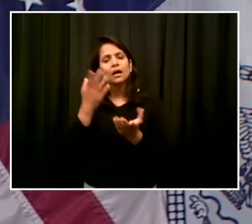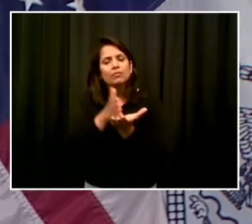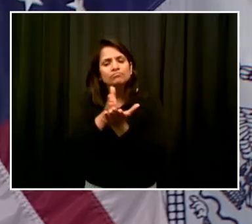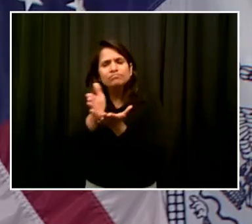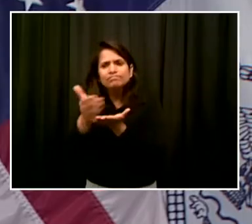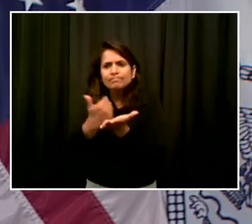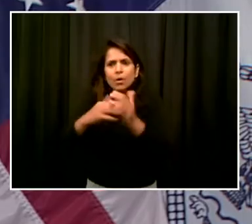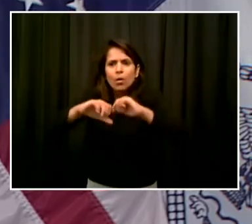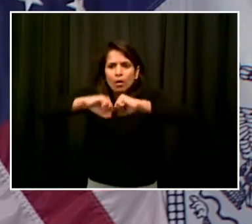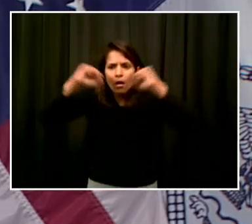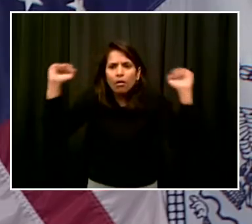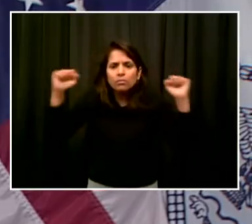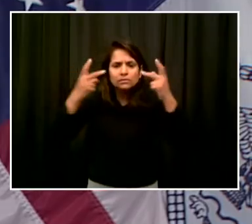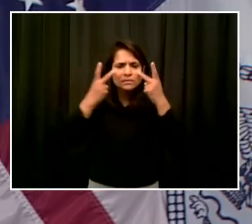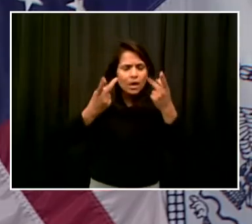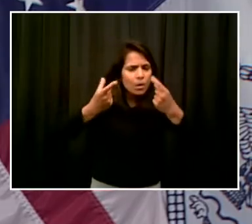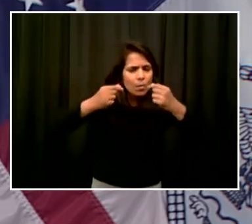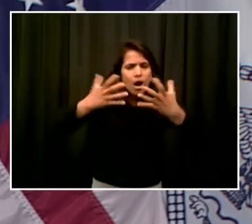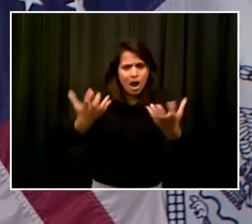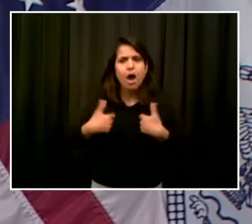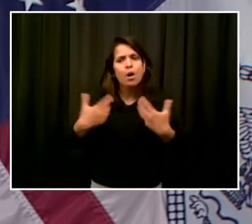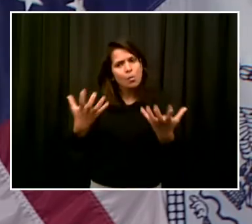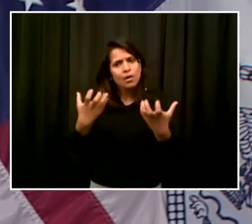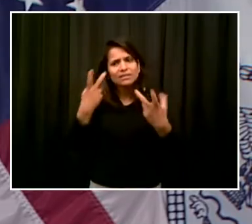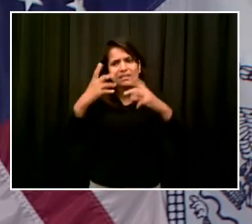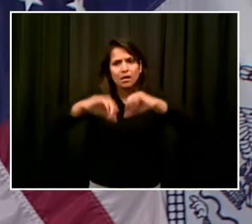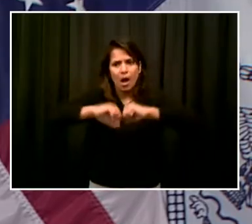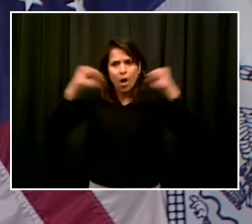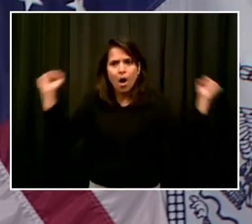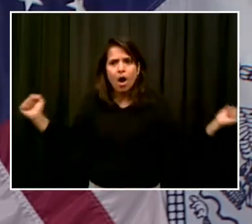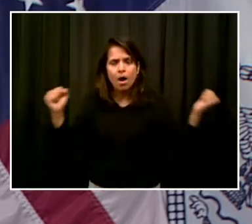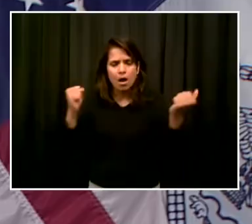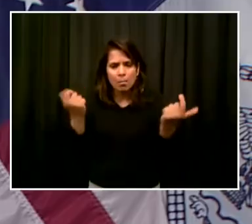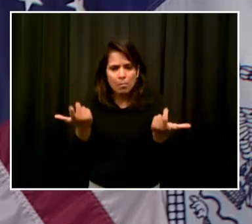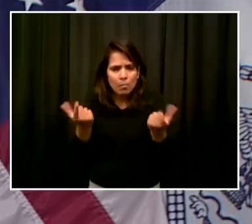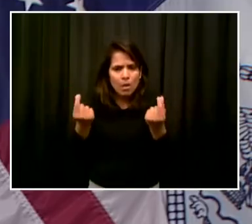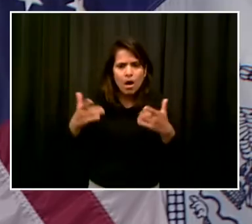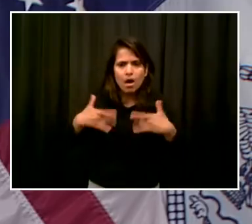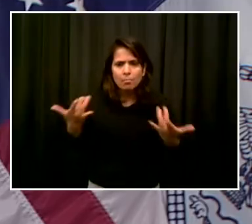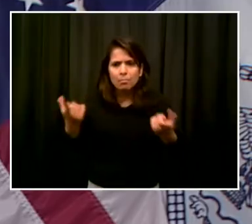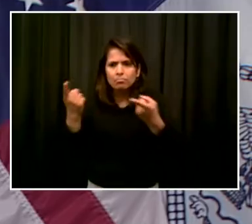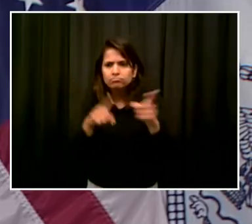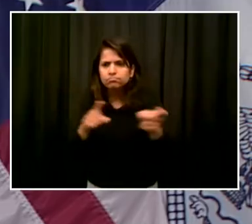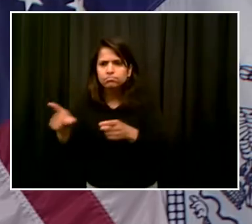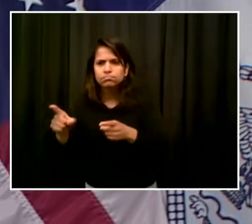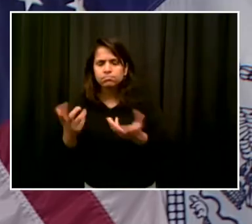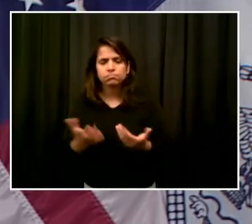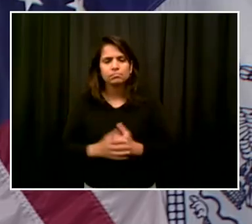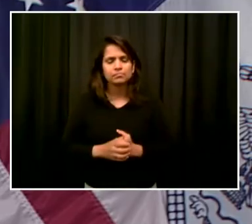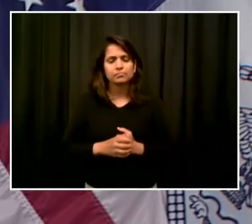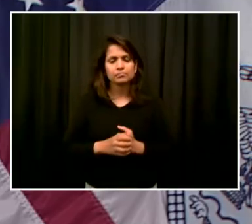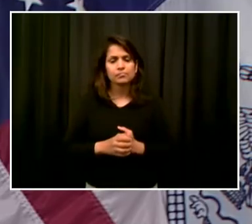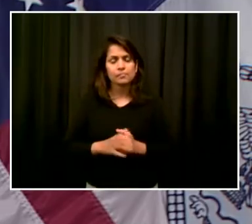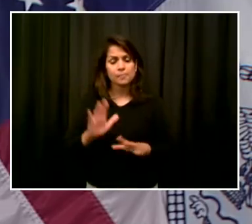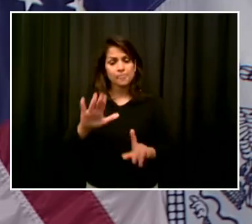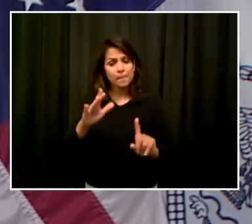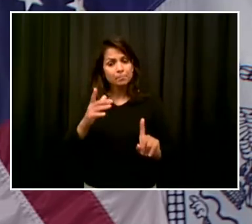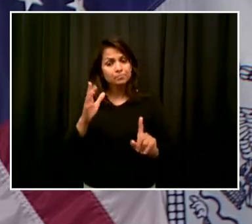I'M NOT FAMILIAR WITH THE DETAILS. OBVIOUSLY, I WANT MAXIMUM TRANSPARENCY. IF THERE IS A PRIVACY ISSUE,